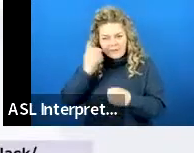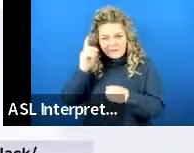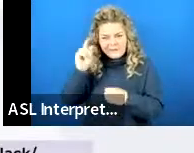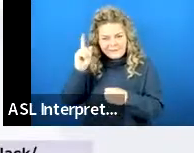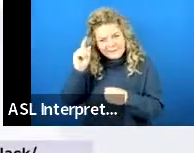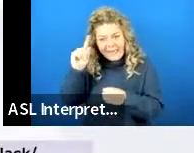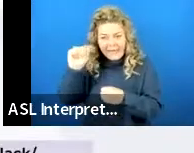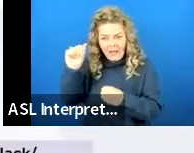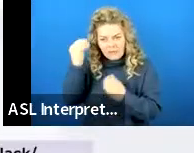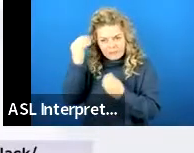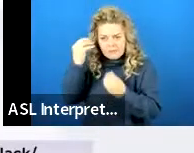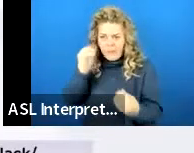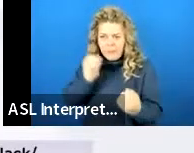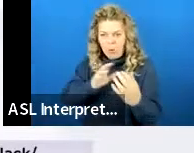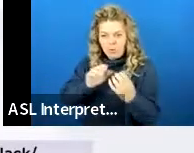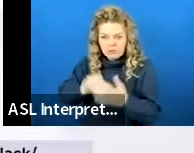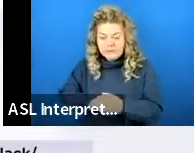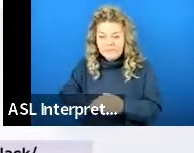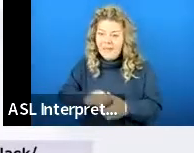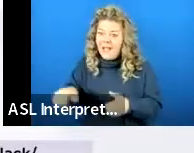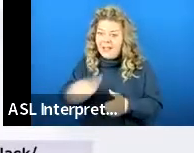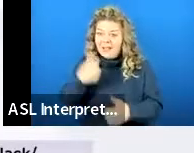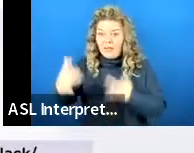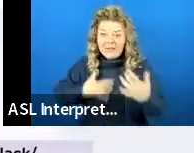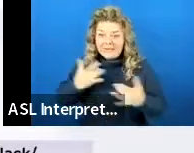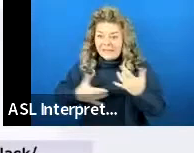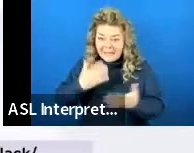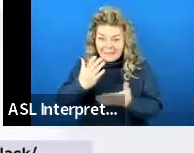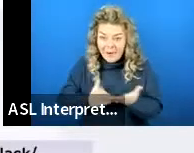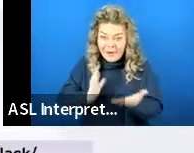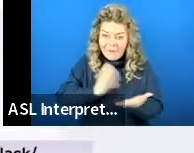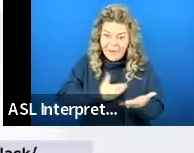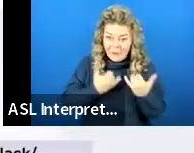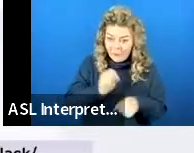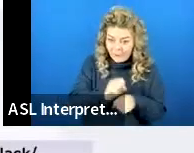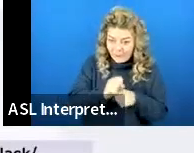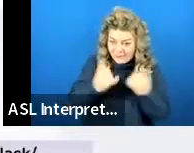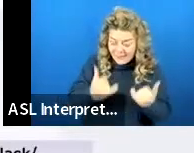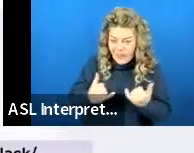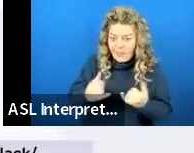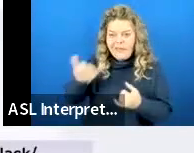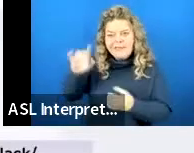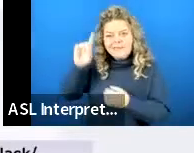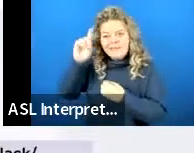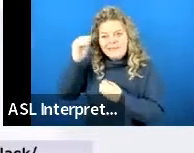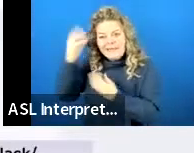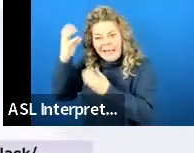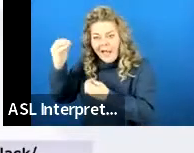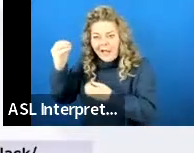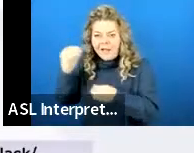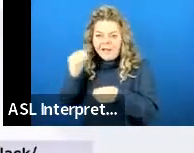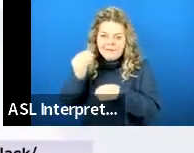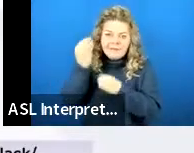And another e exciting aspect of our current and future work involves data informed ways to better describe, examine,